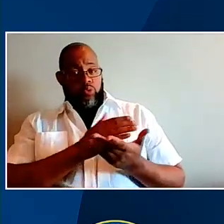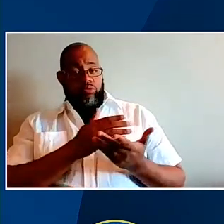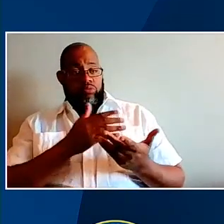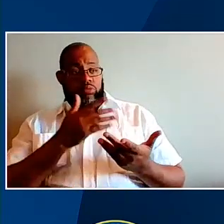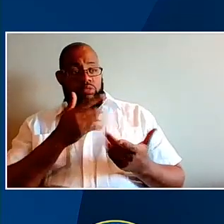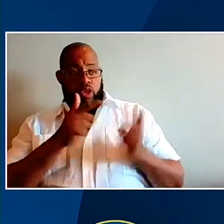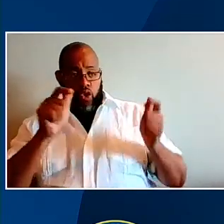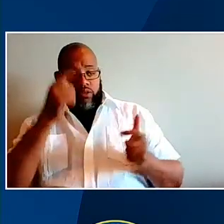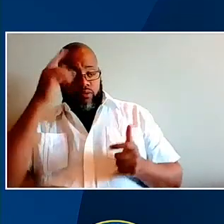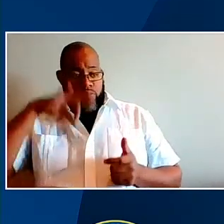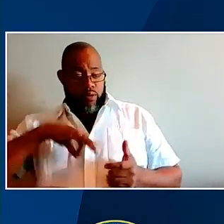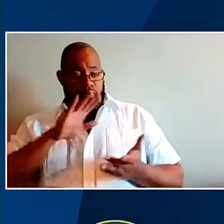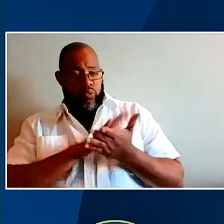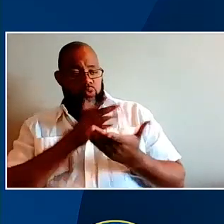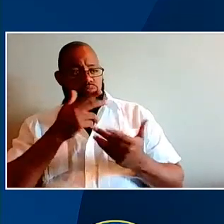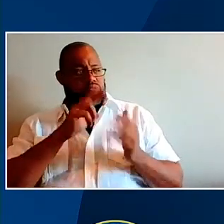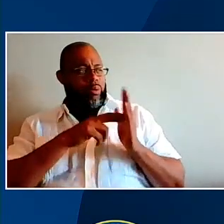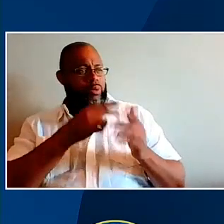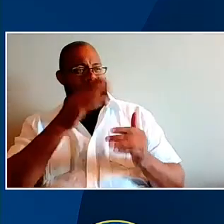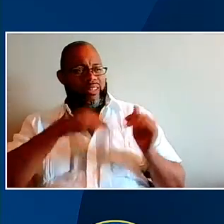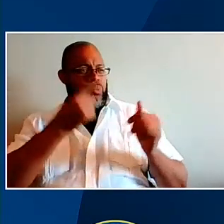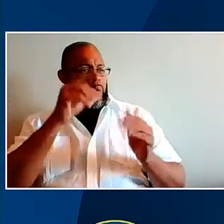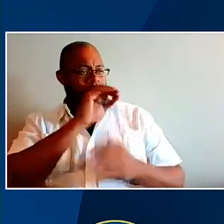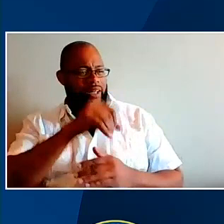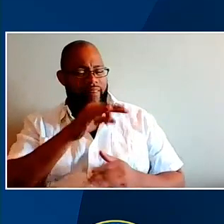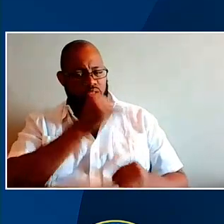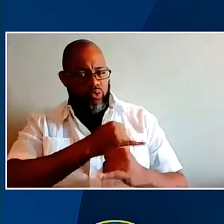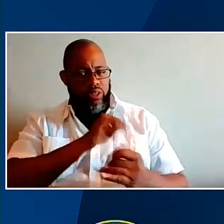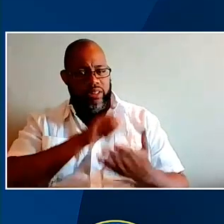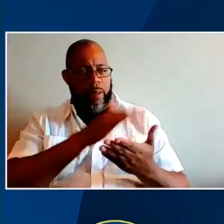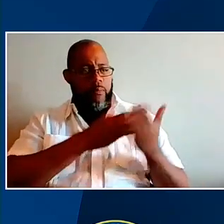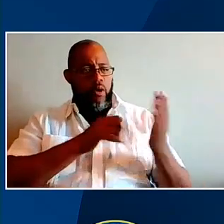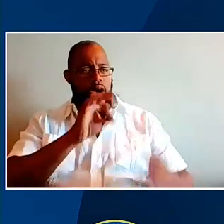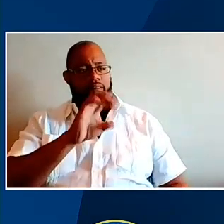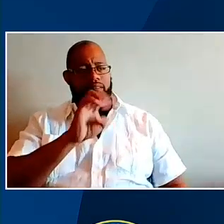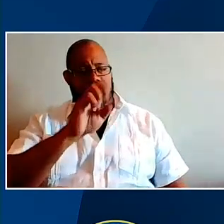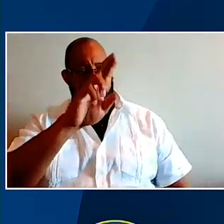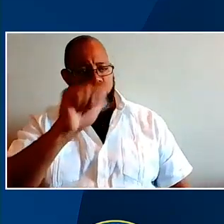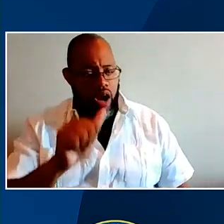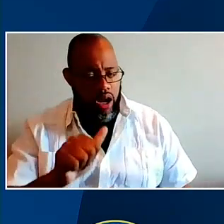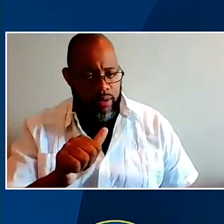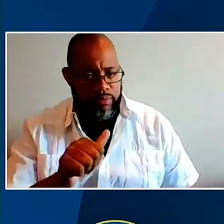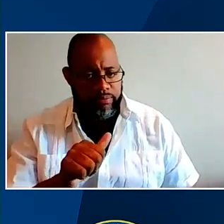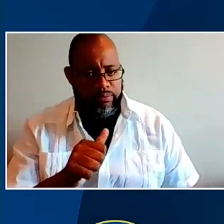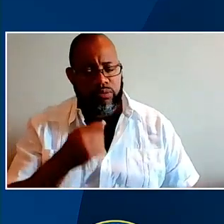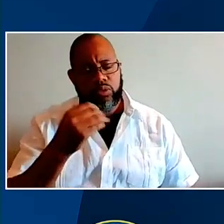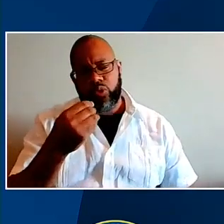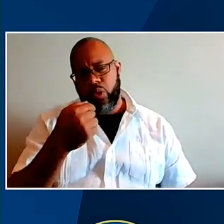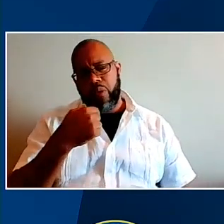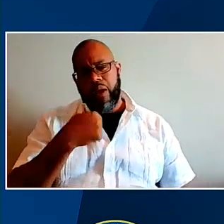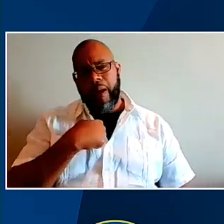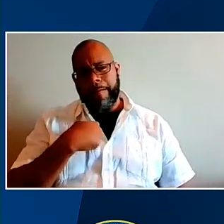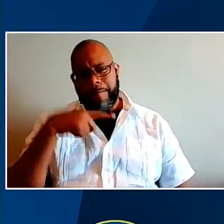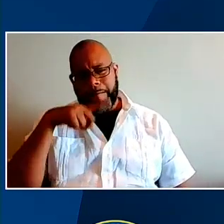schools represent less than 1% of the institutions that are part of SARA. So I'm asking that question because I'm